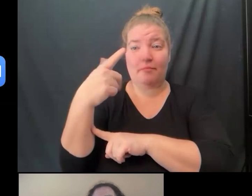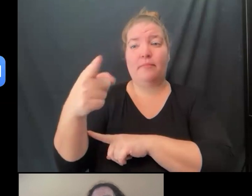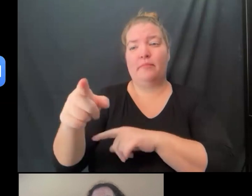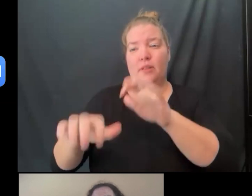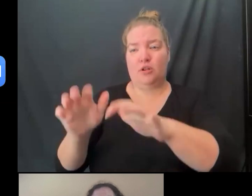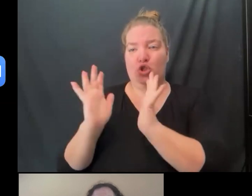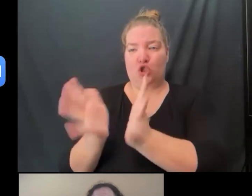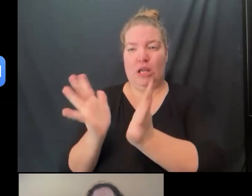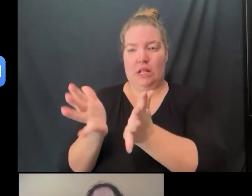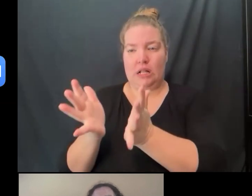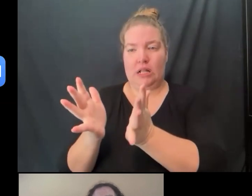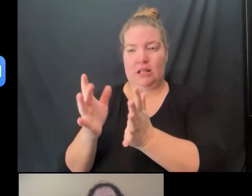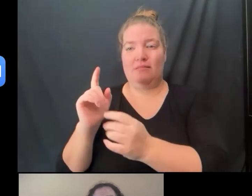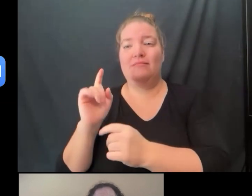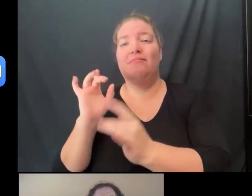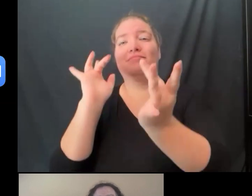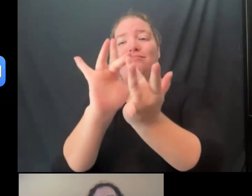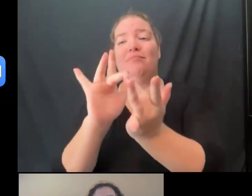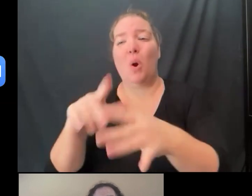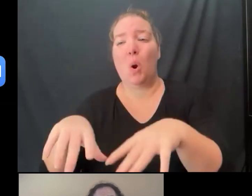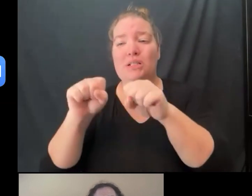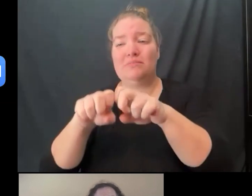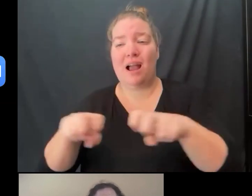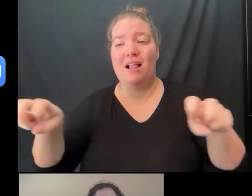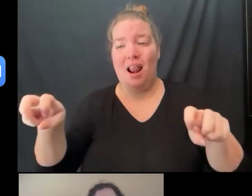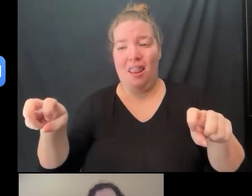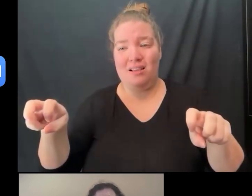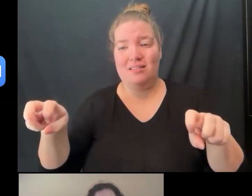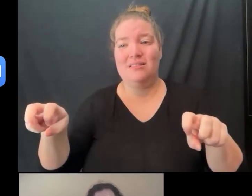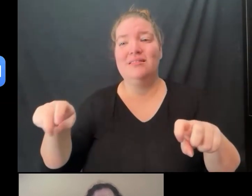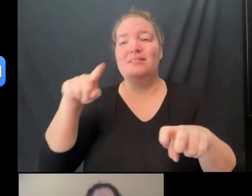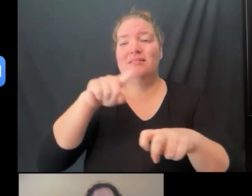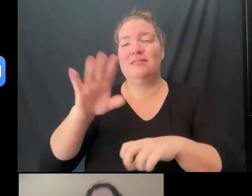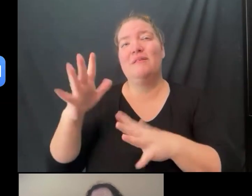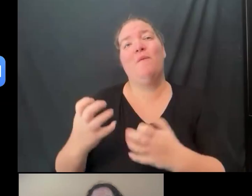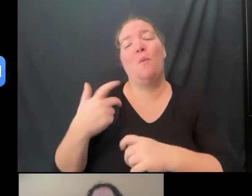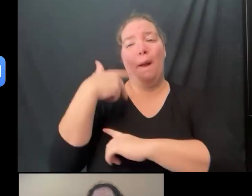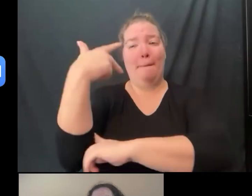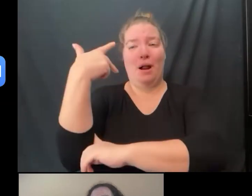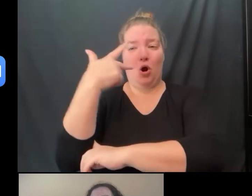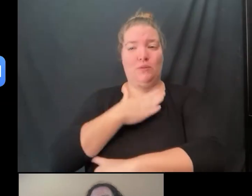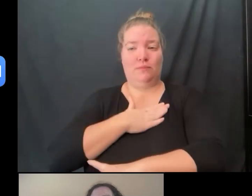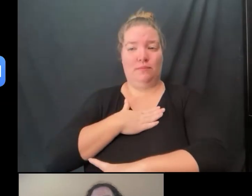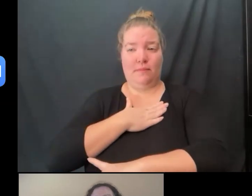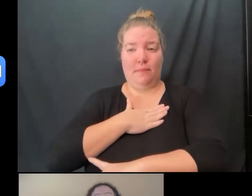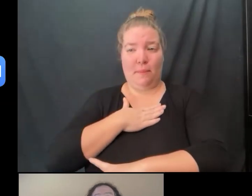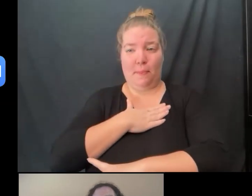with your request. And then what they will do is we'll promote you to a panelist so that you can then turn on your video,